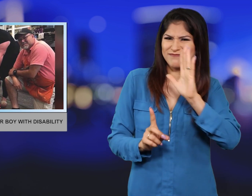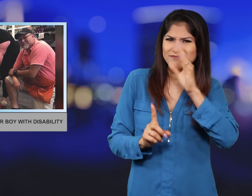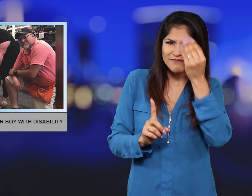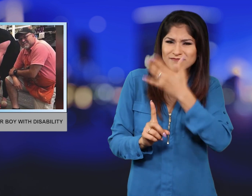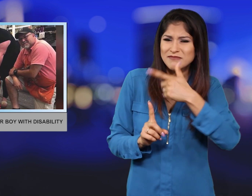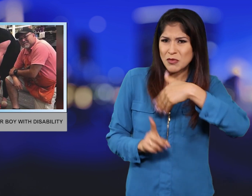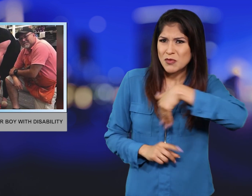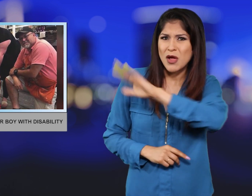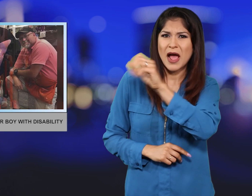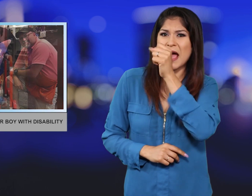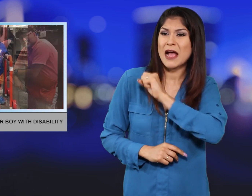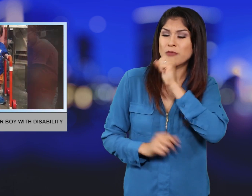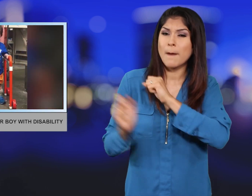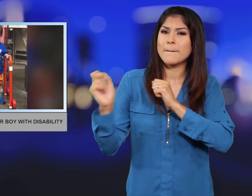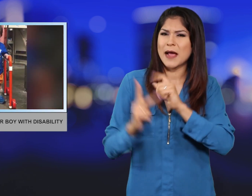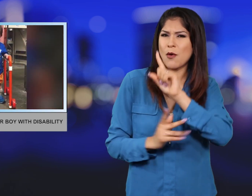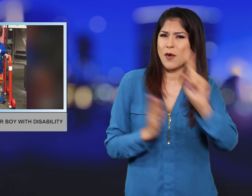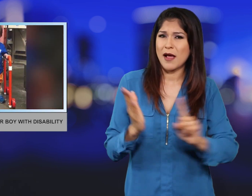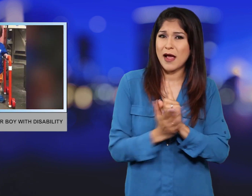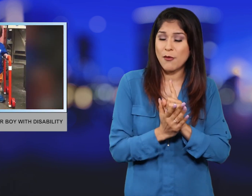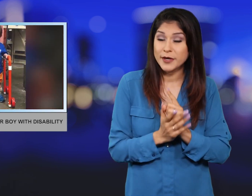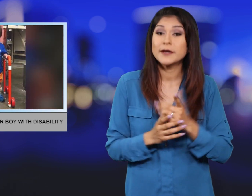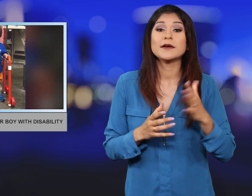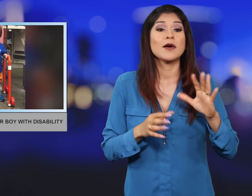go out for ice cream and come back in an hour.